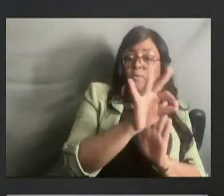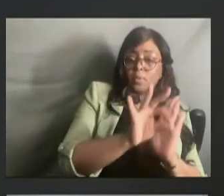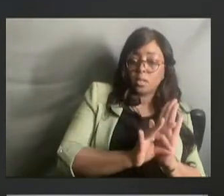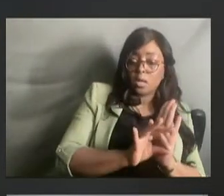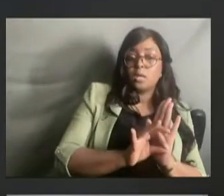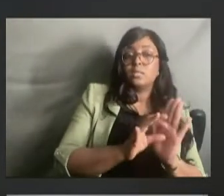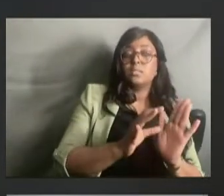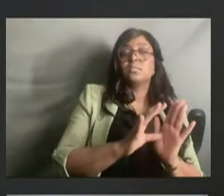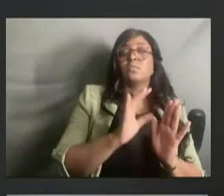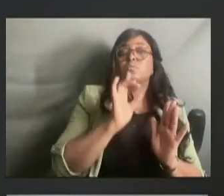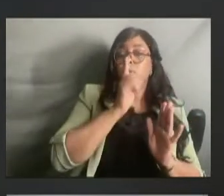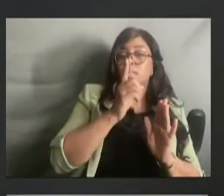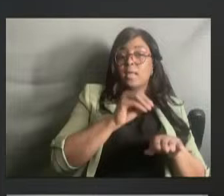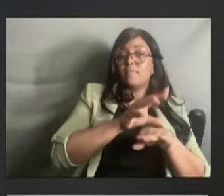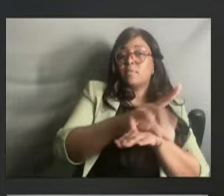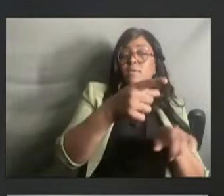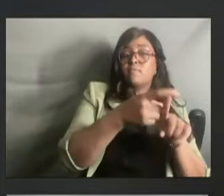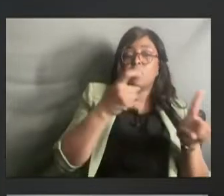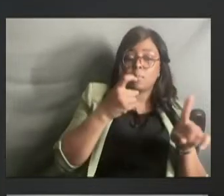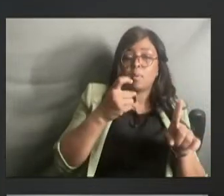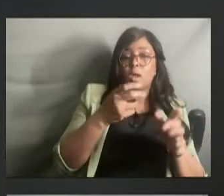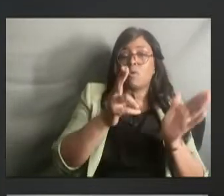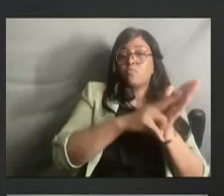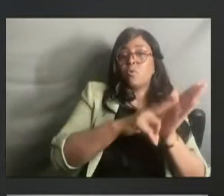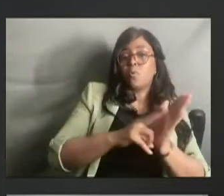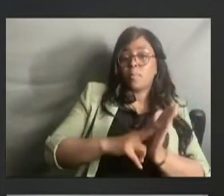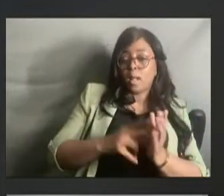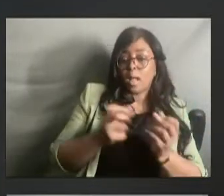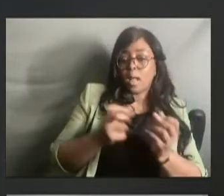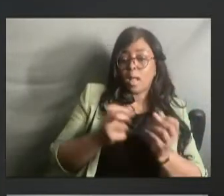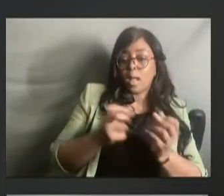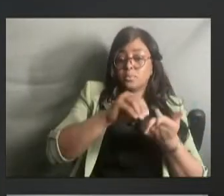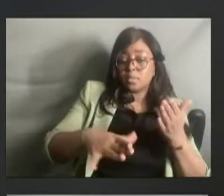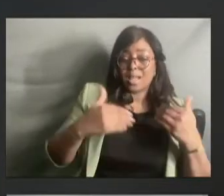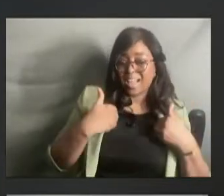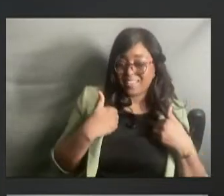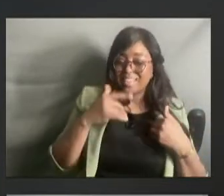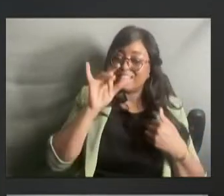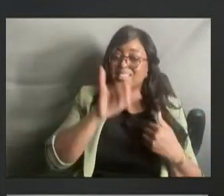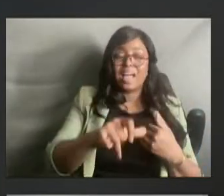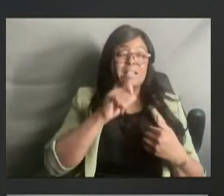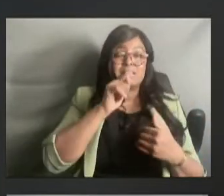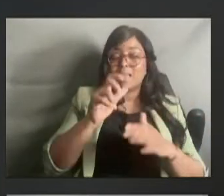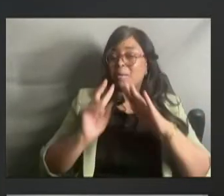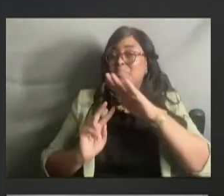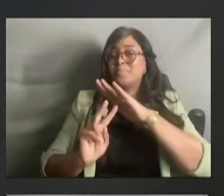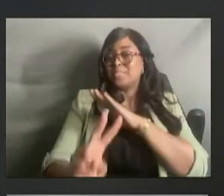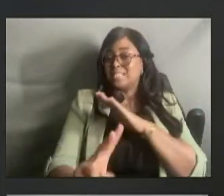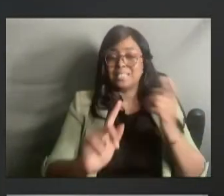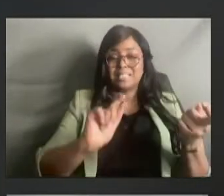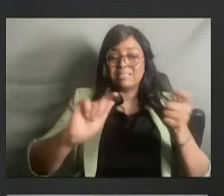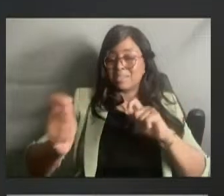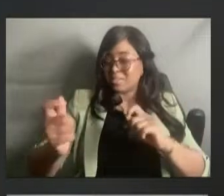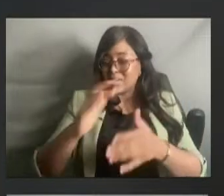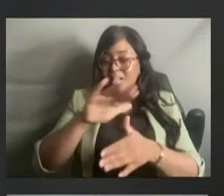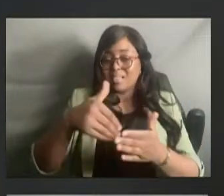budget is that our state funding formula is largely driven by our enrollment and the number of